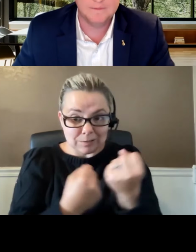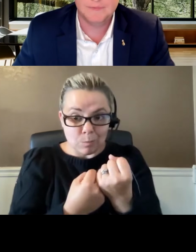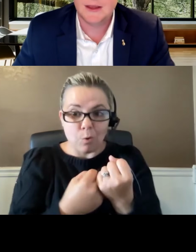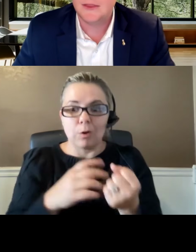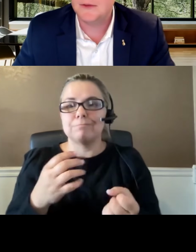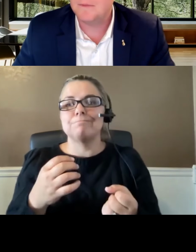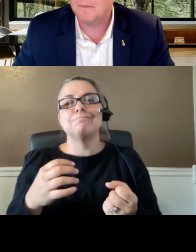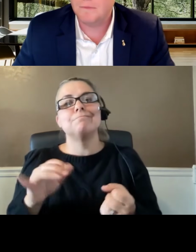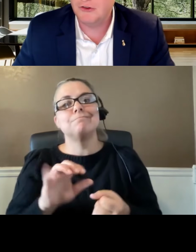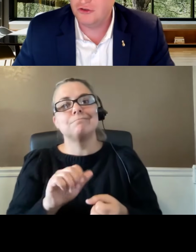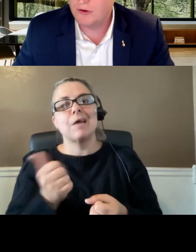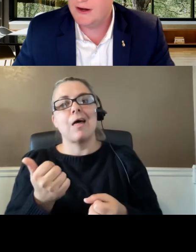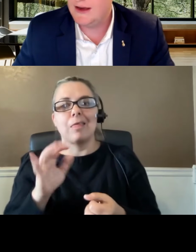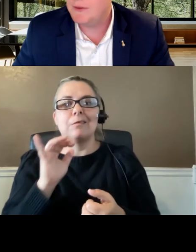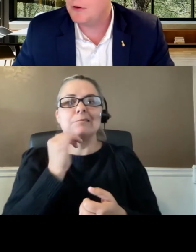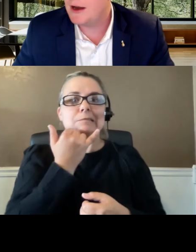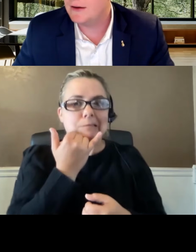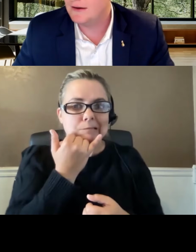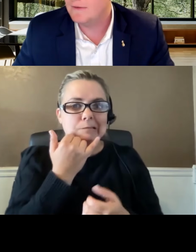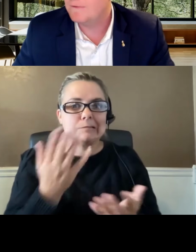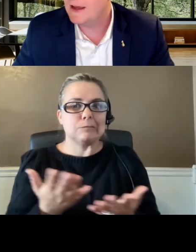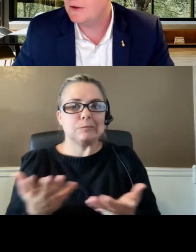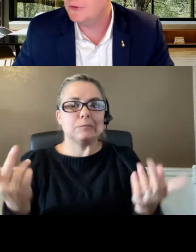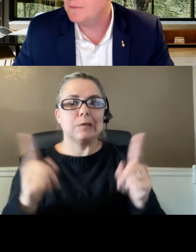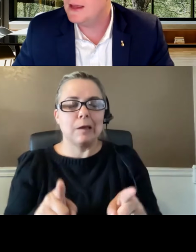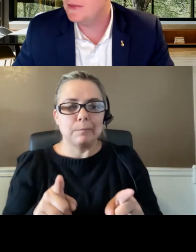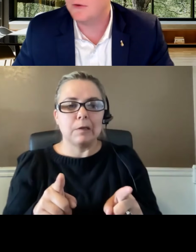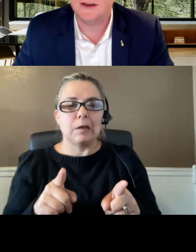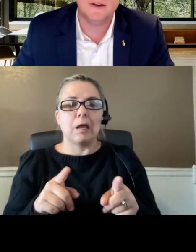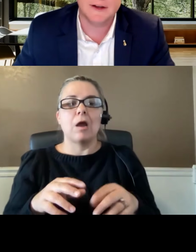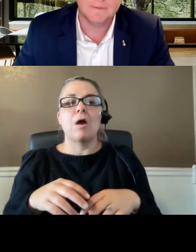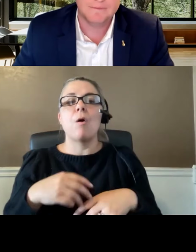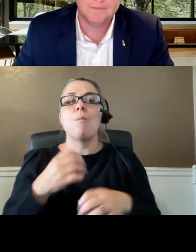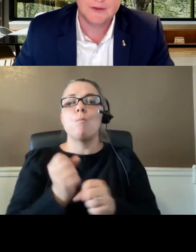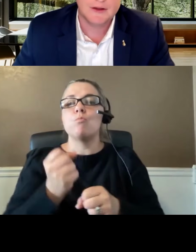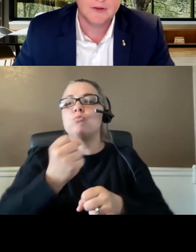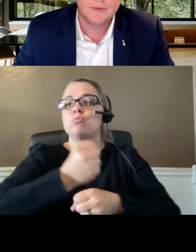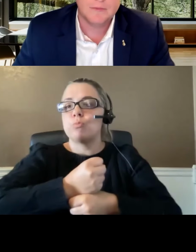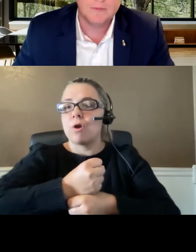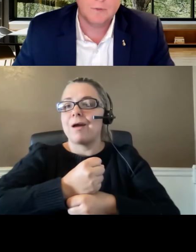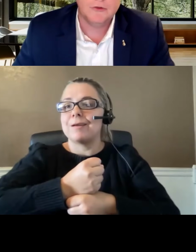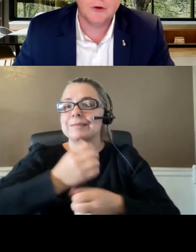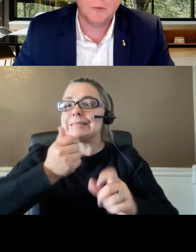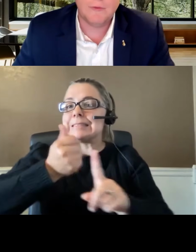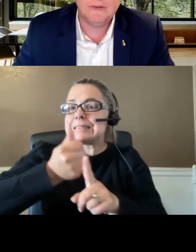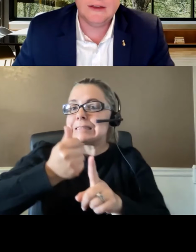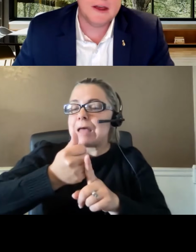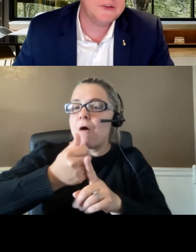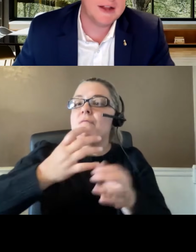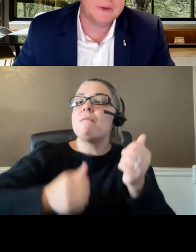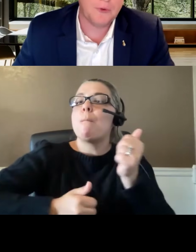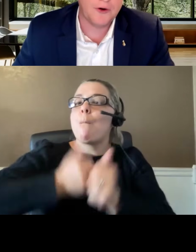here?' The majority of the product fails to meet the criteria. So if we see "does not support",